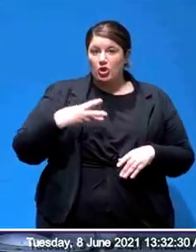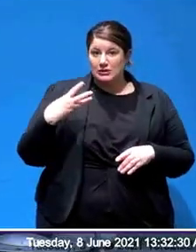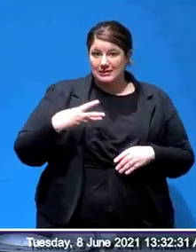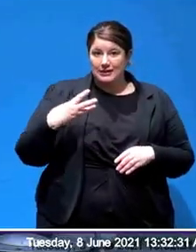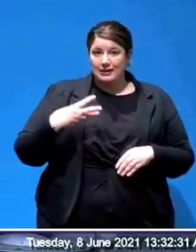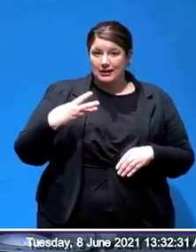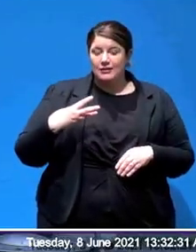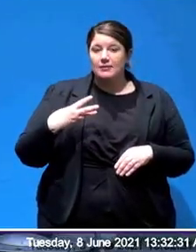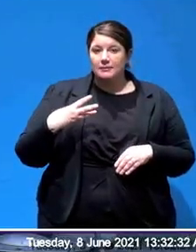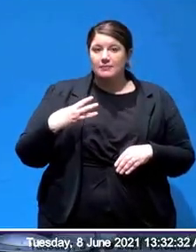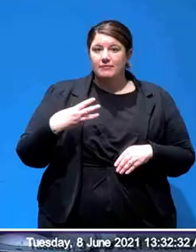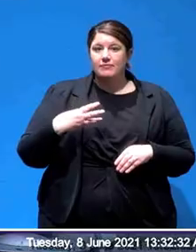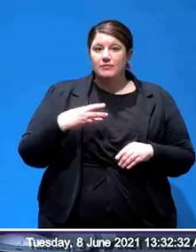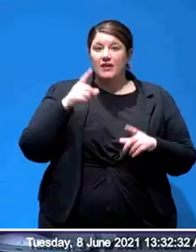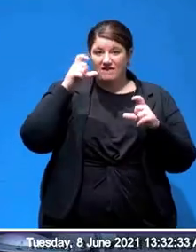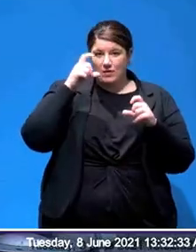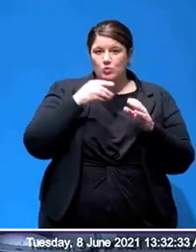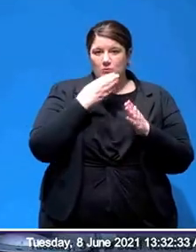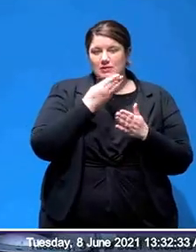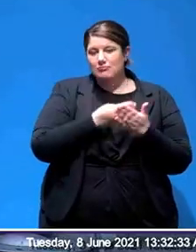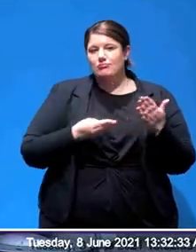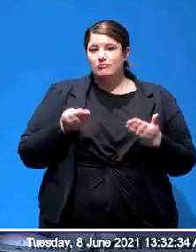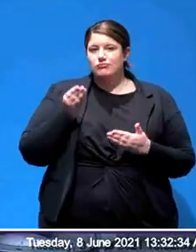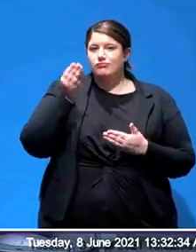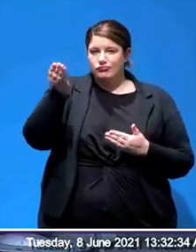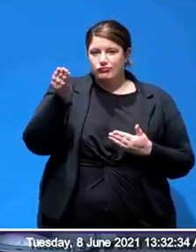If that photograph could be tendered into evidence